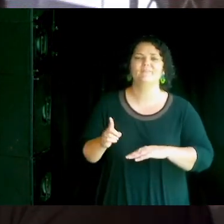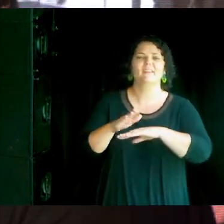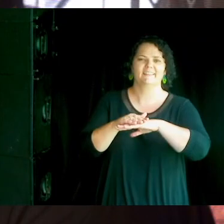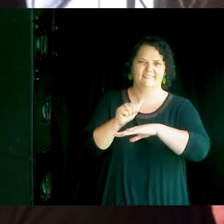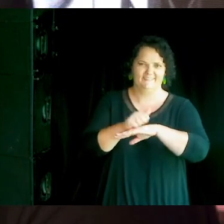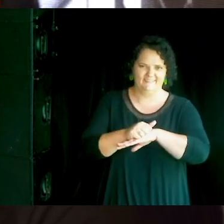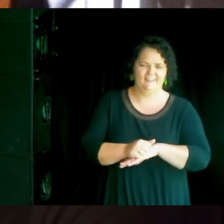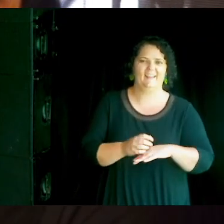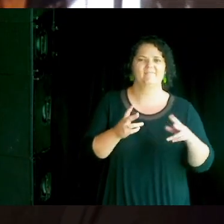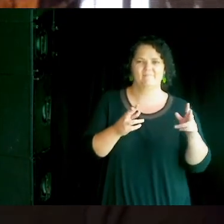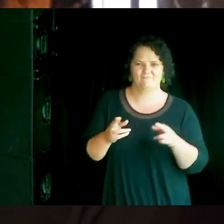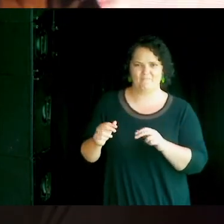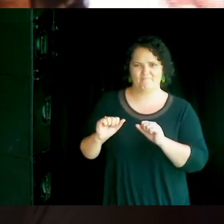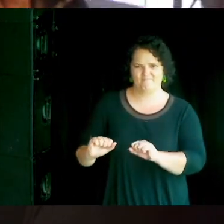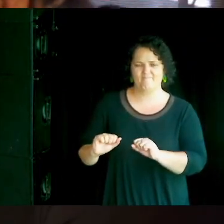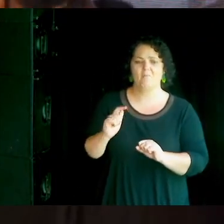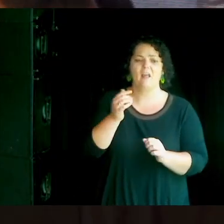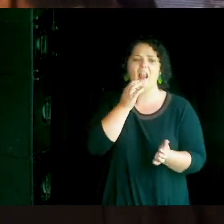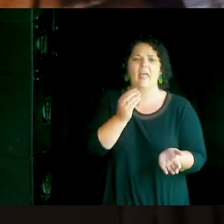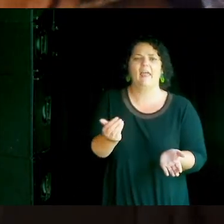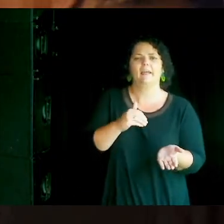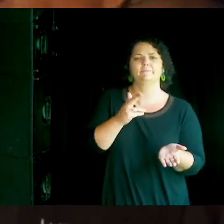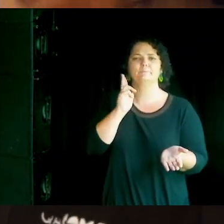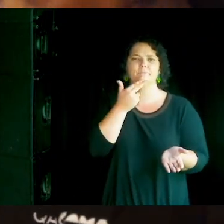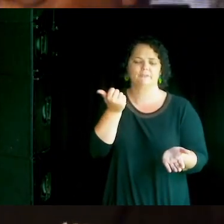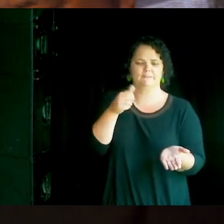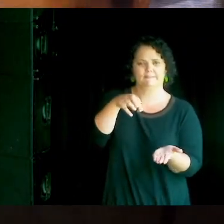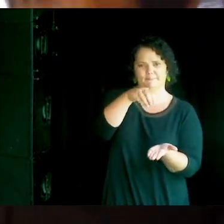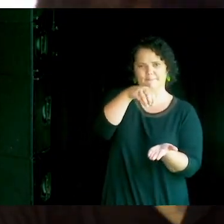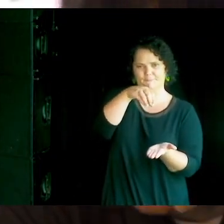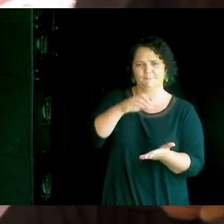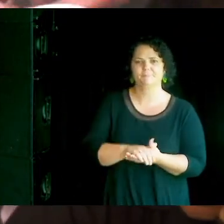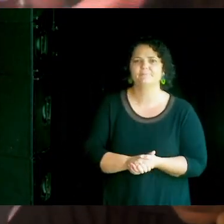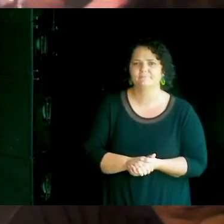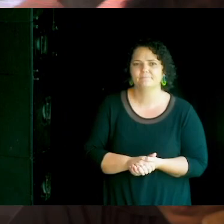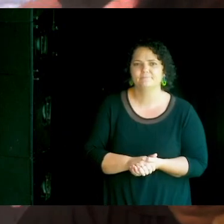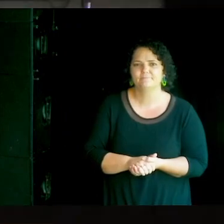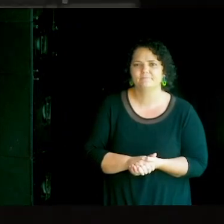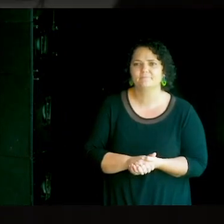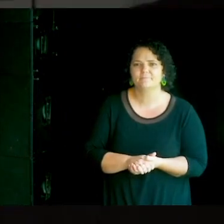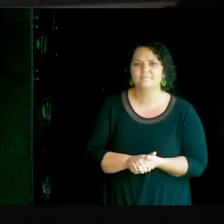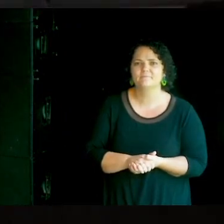have a little bit of garnish as well yeah how do you decorate it I just throw everything on the top